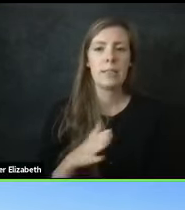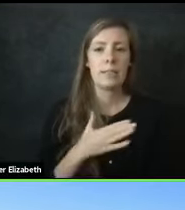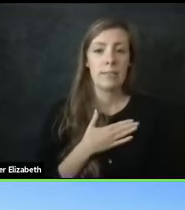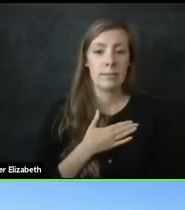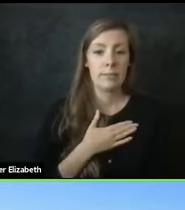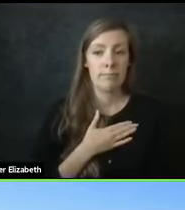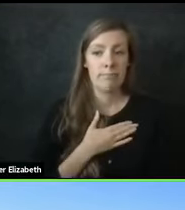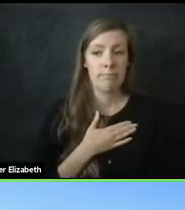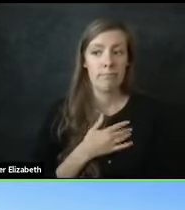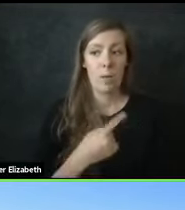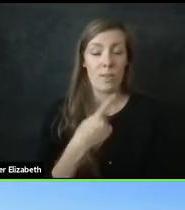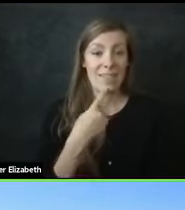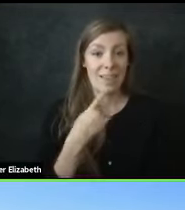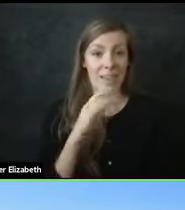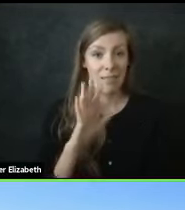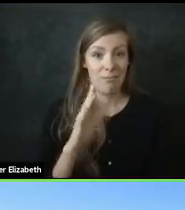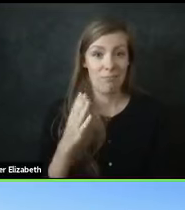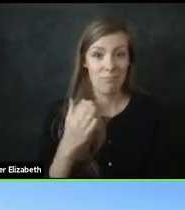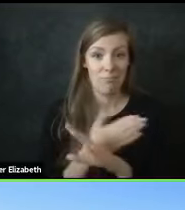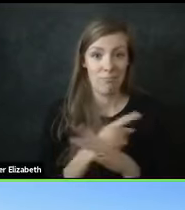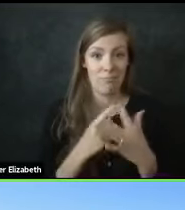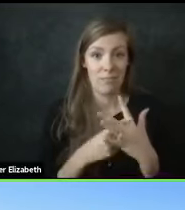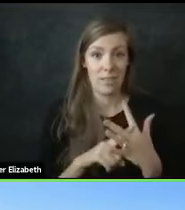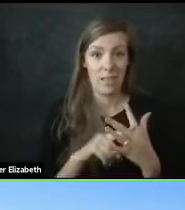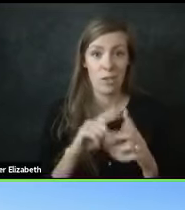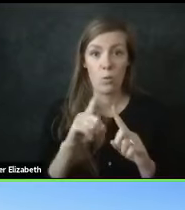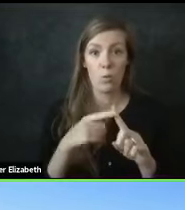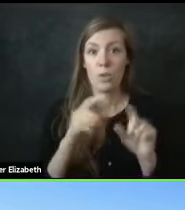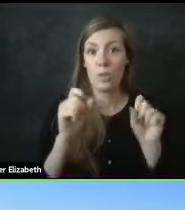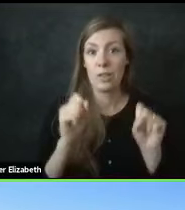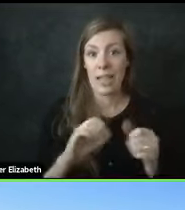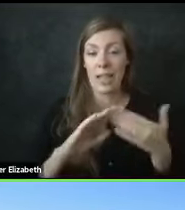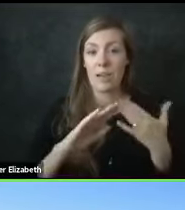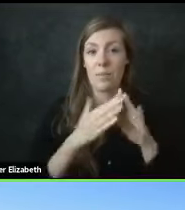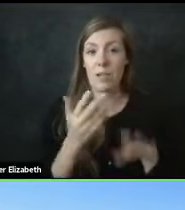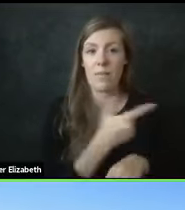beginning of the vaccine, roll out as soon as one can get vaccinated. One should